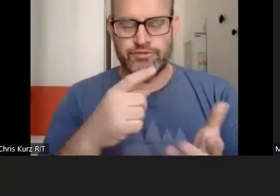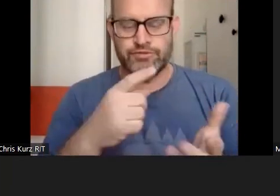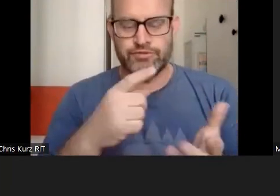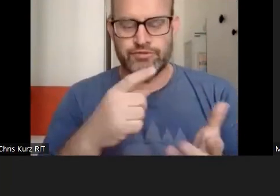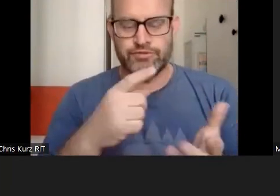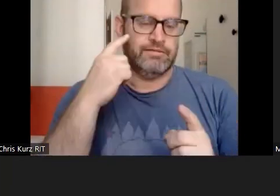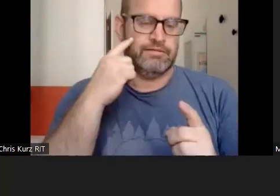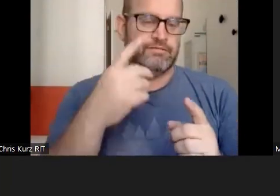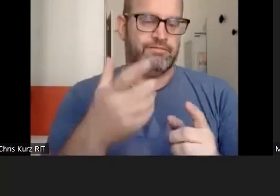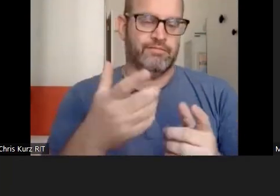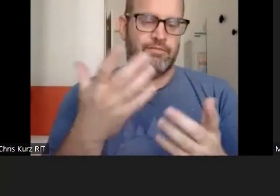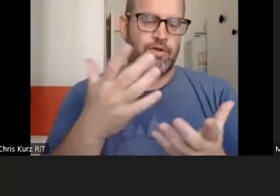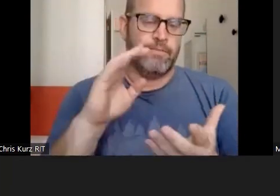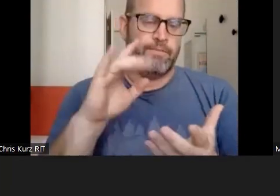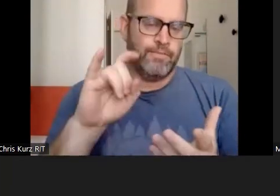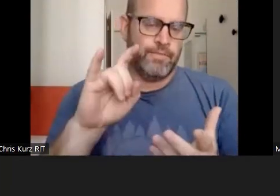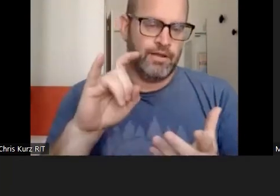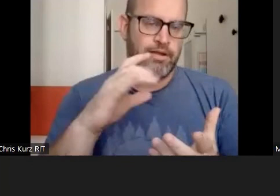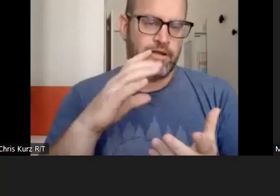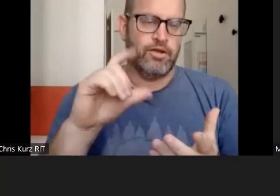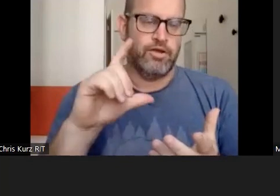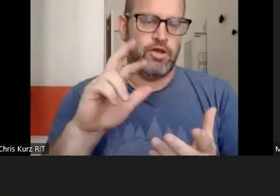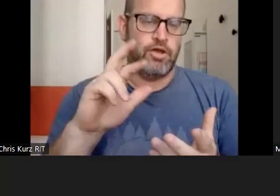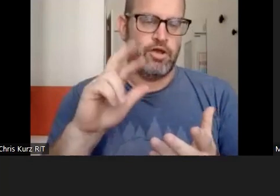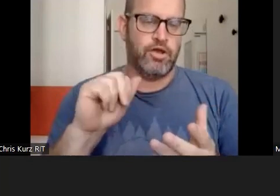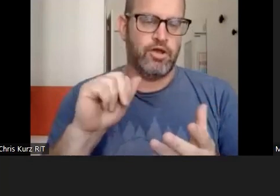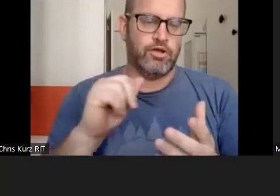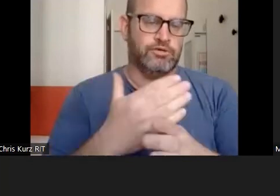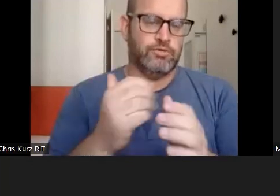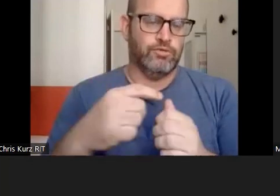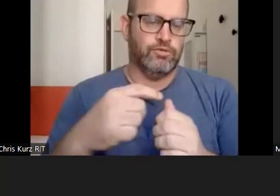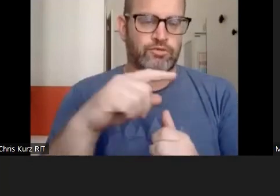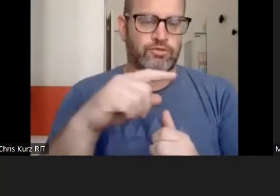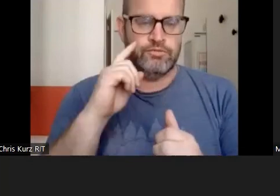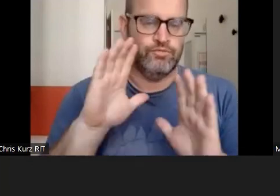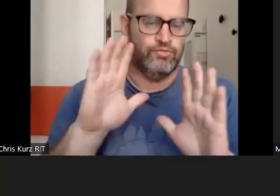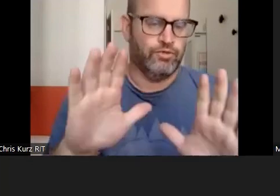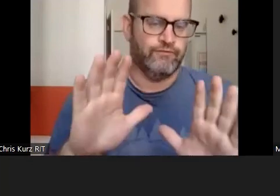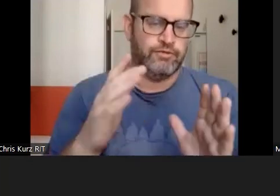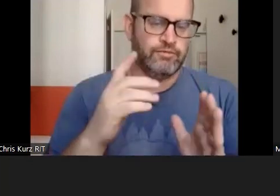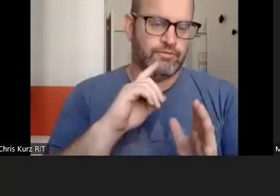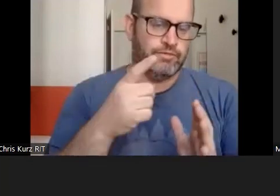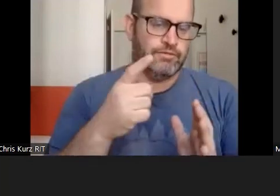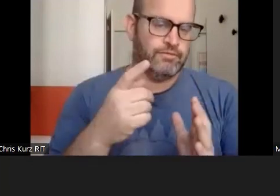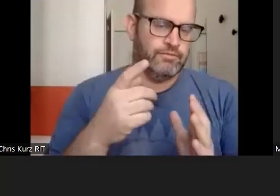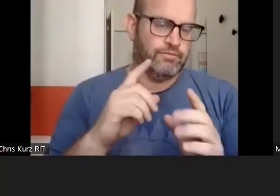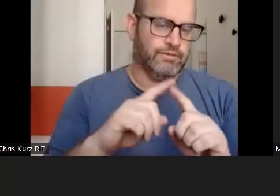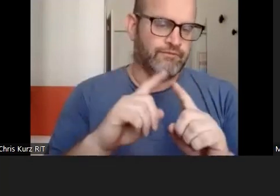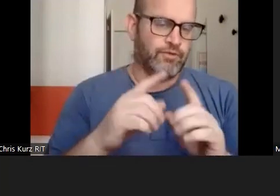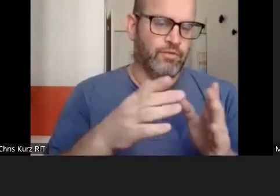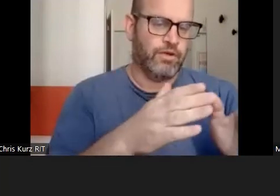as far as seeing people, but I know that Michael and Laura can share with you